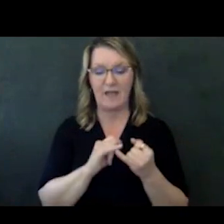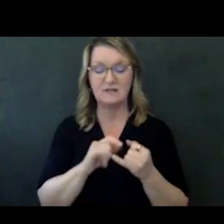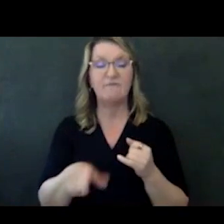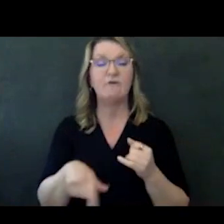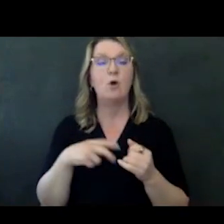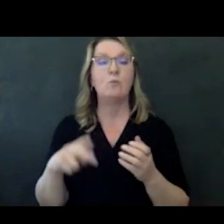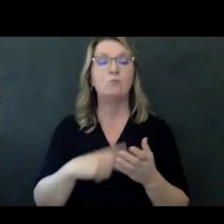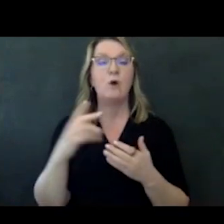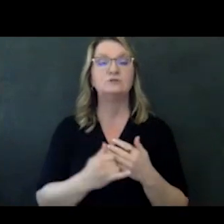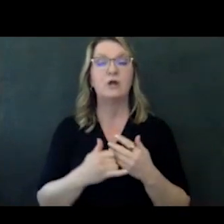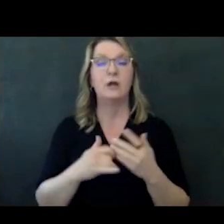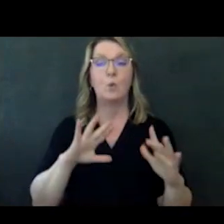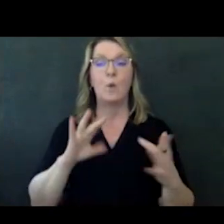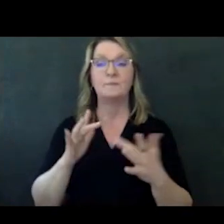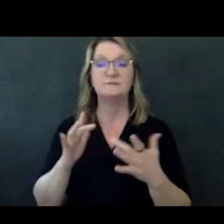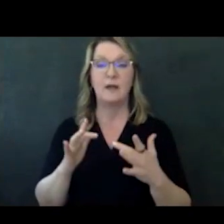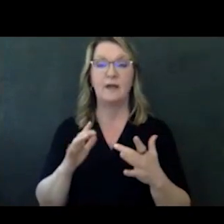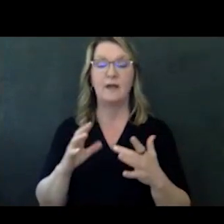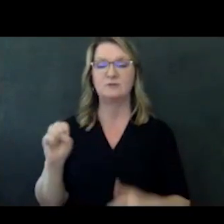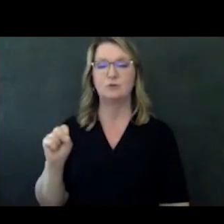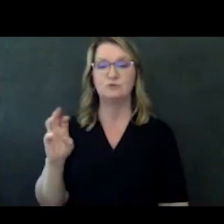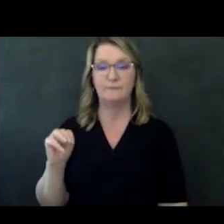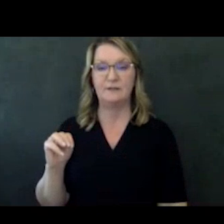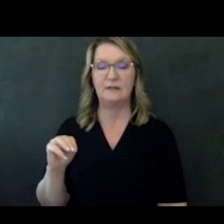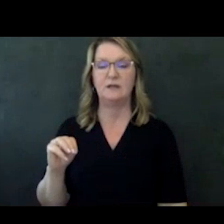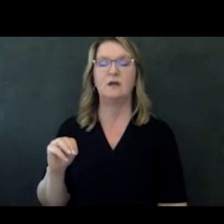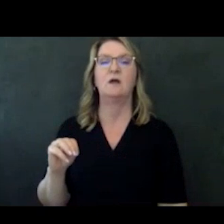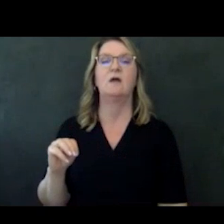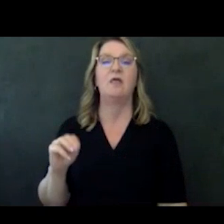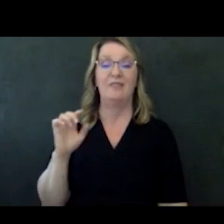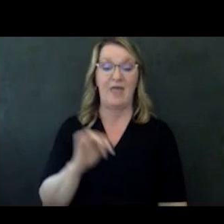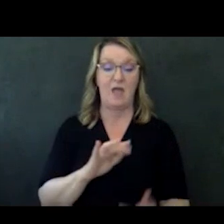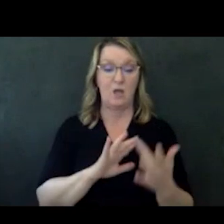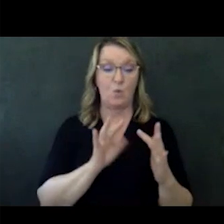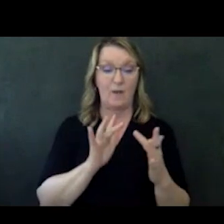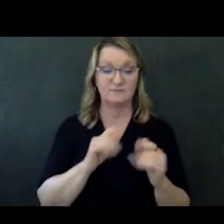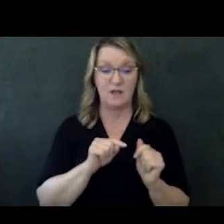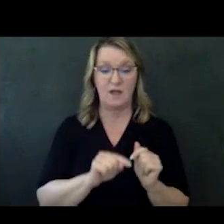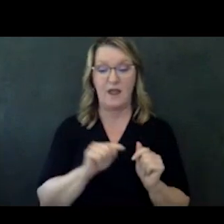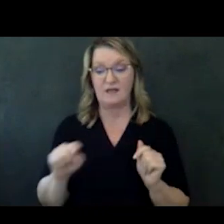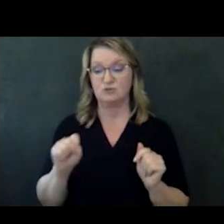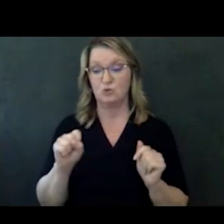social media. Through this centralized project website and managed social media presence,